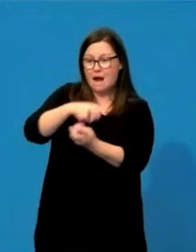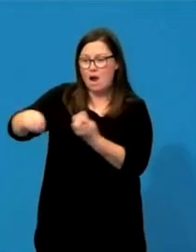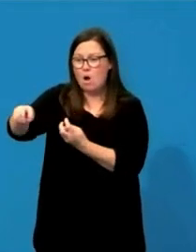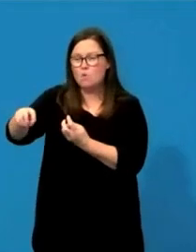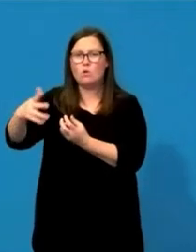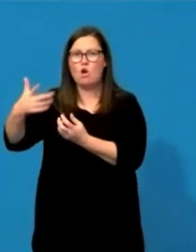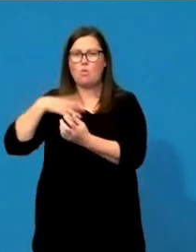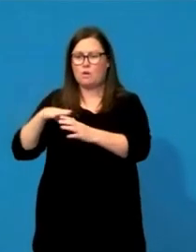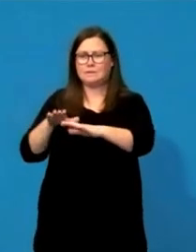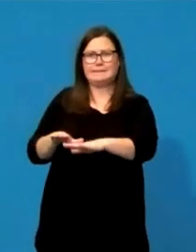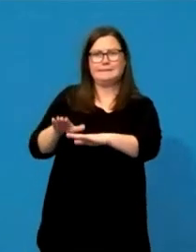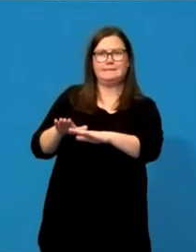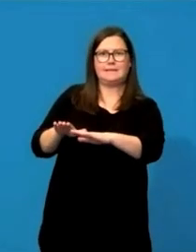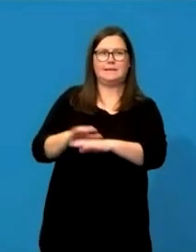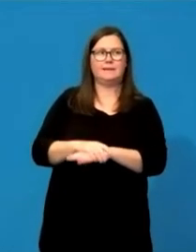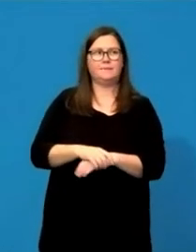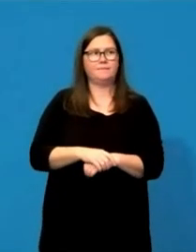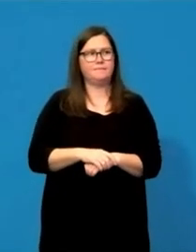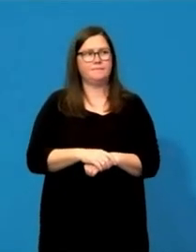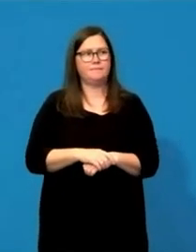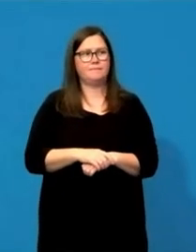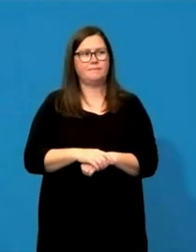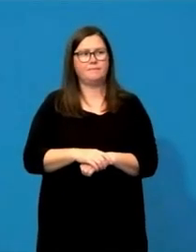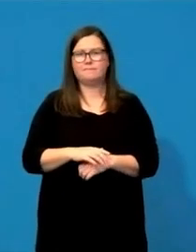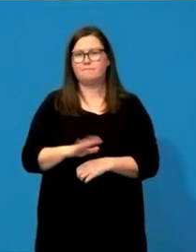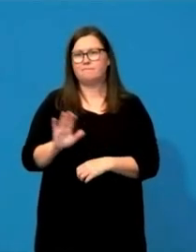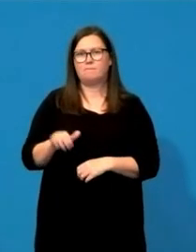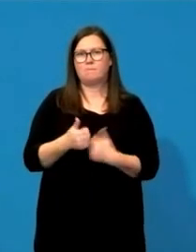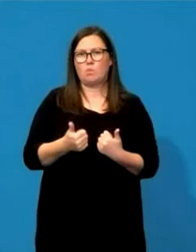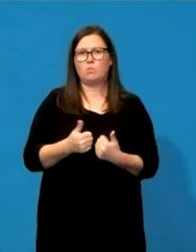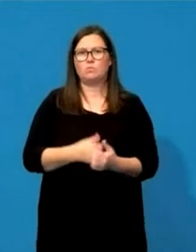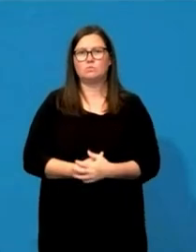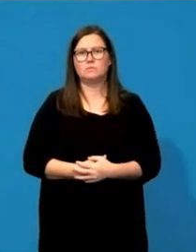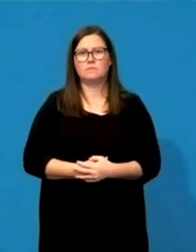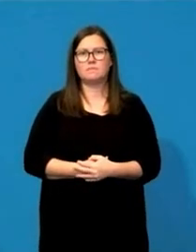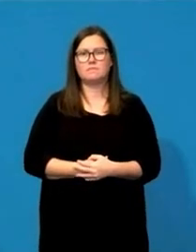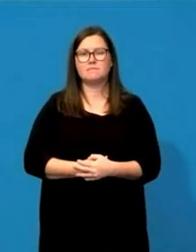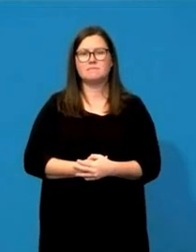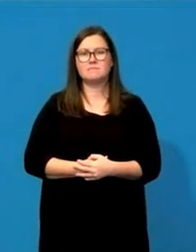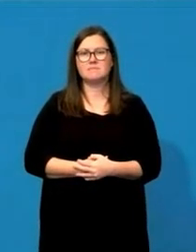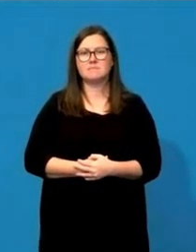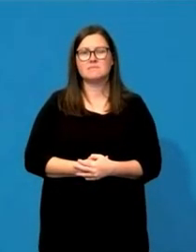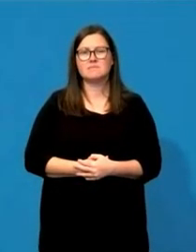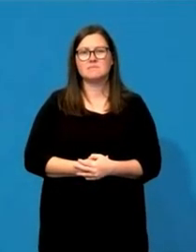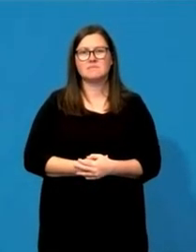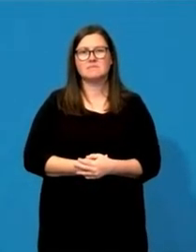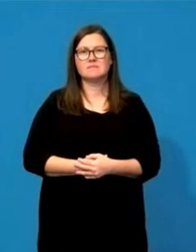Yeah. Okay. Yes. Good. And, Topsy, you have already taken an oath prior to this?